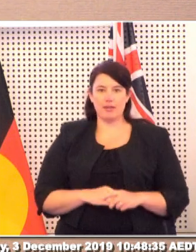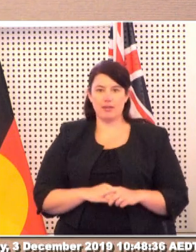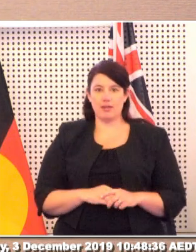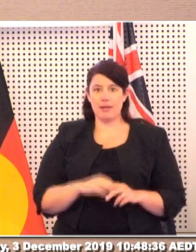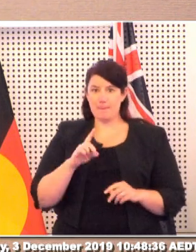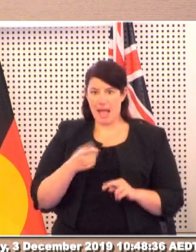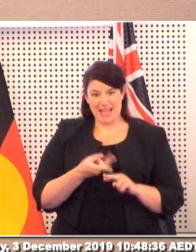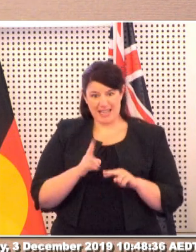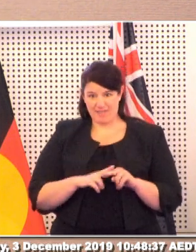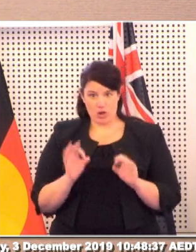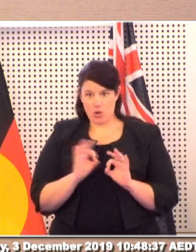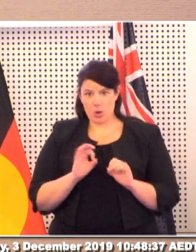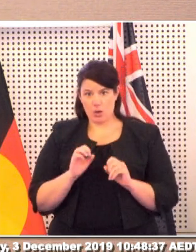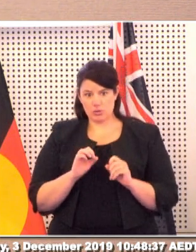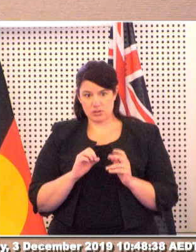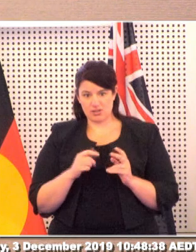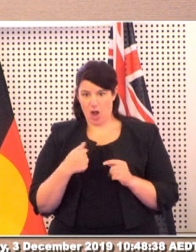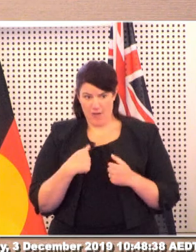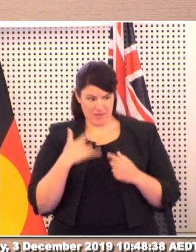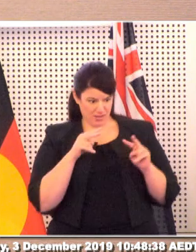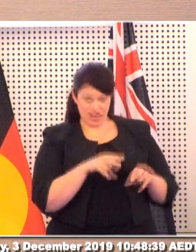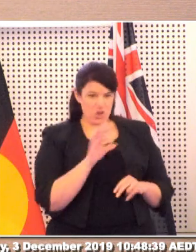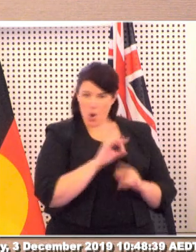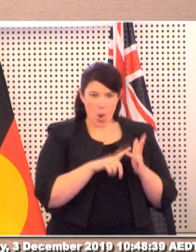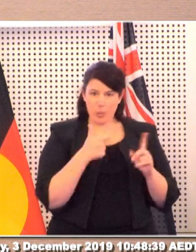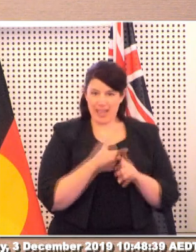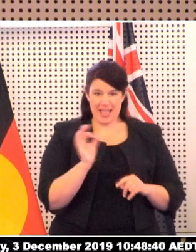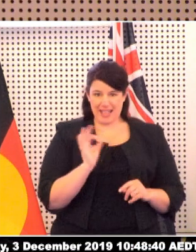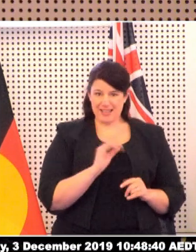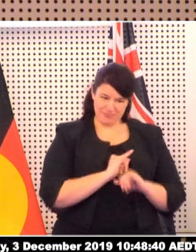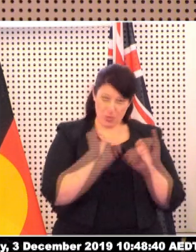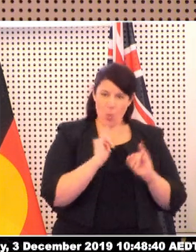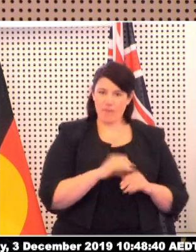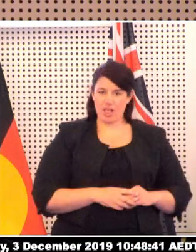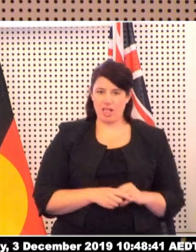This is what I find very troubling. Can you give an example of the – of a case where such an